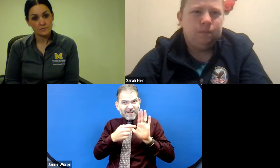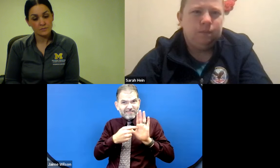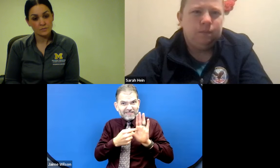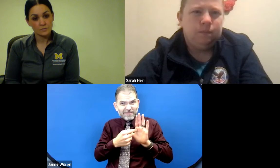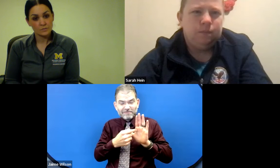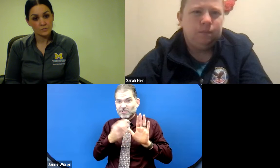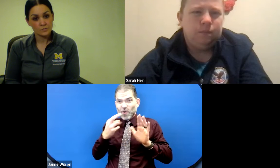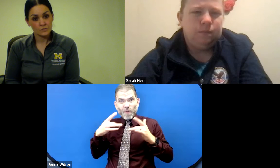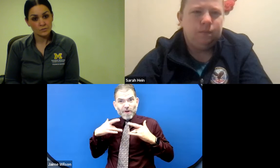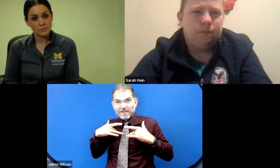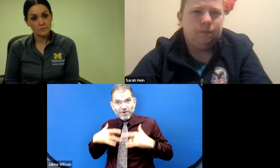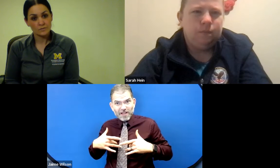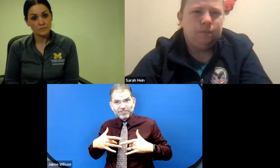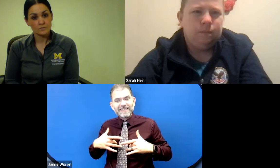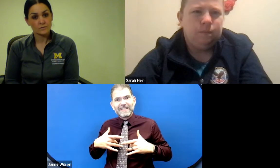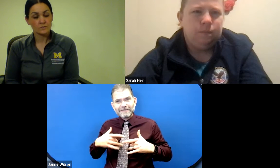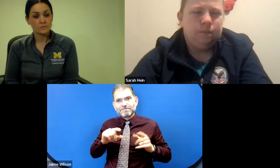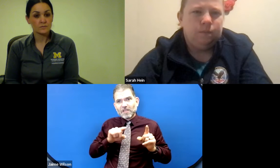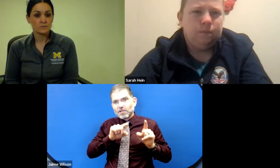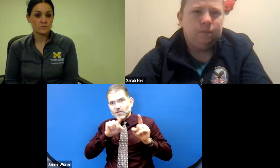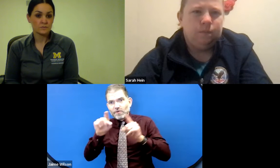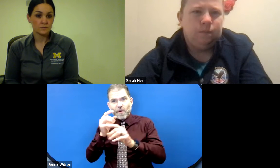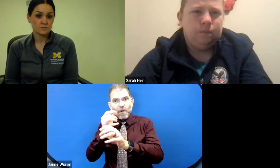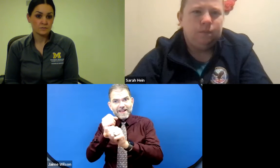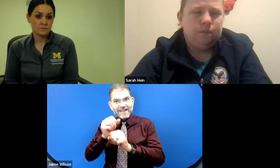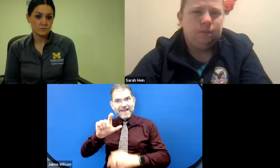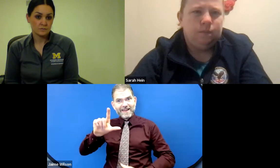ASL Interpreter: or dementia, symptoms, even depression.